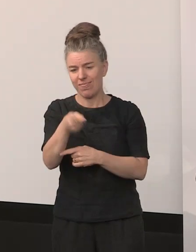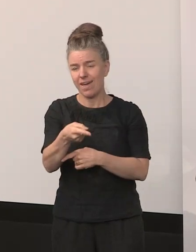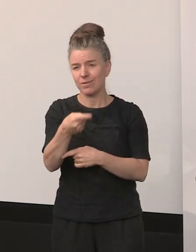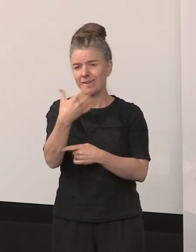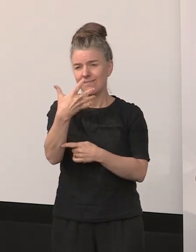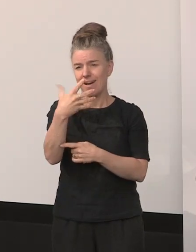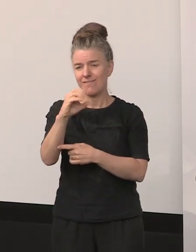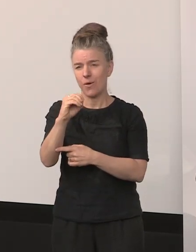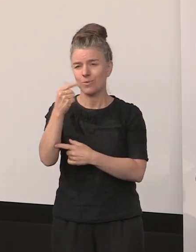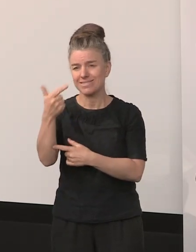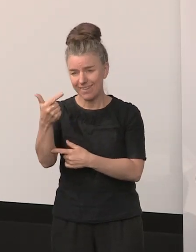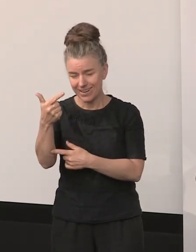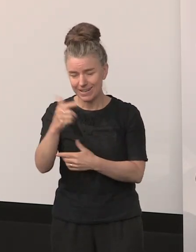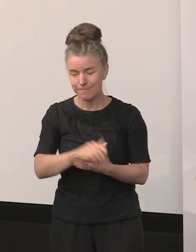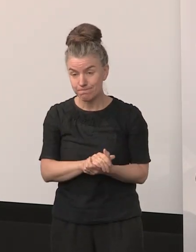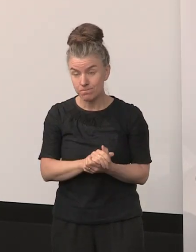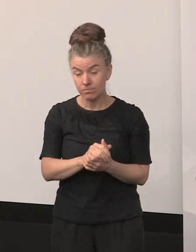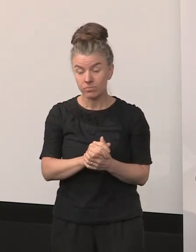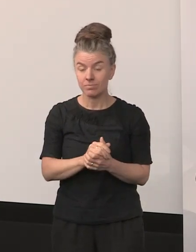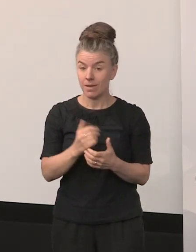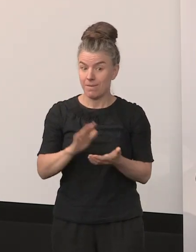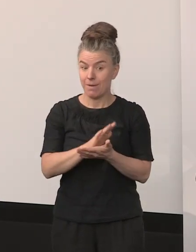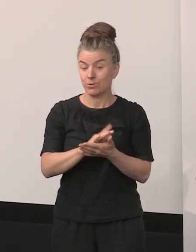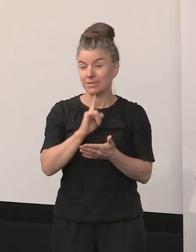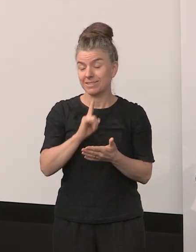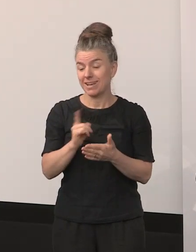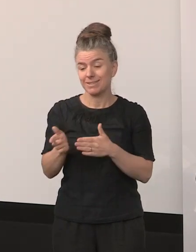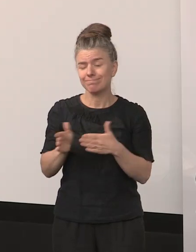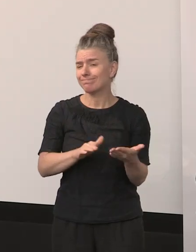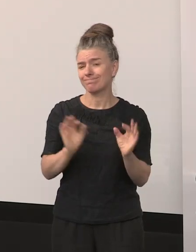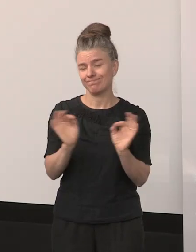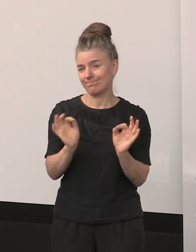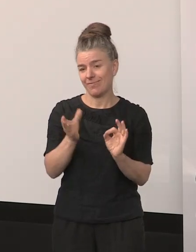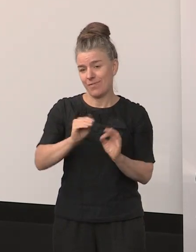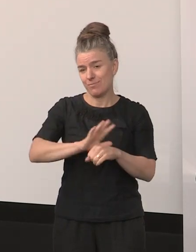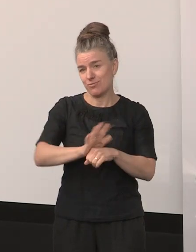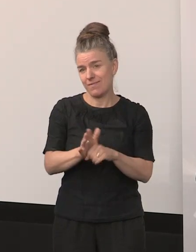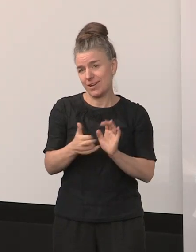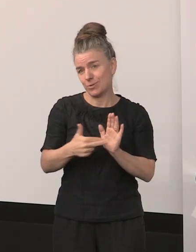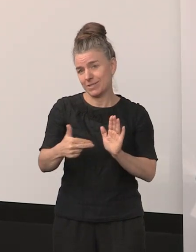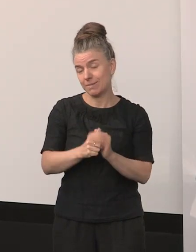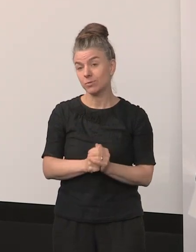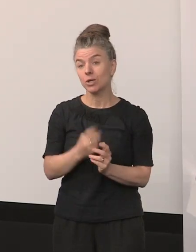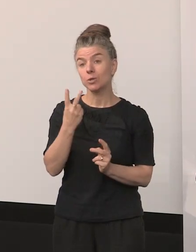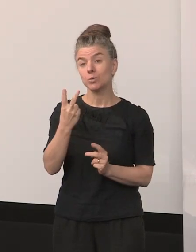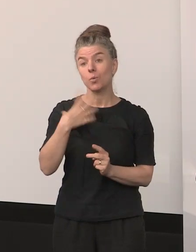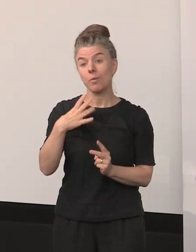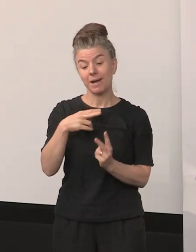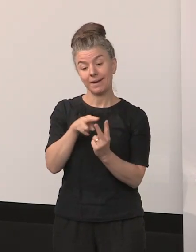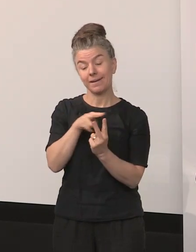Organization and our total number of confirmed and probable cases is 1,507. I'm